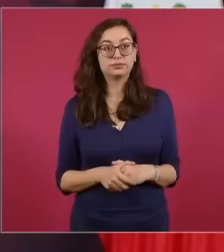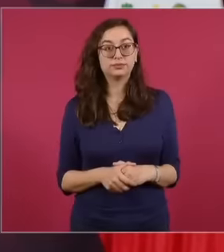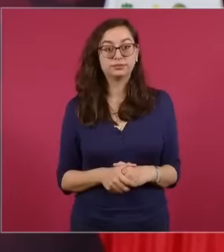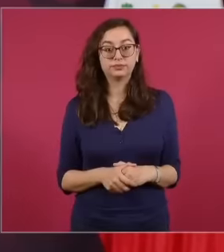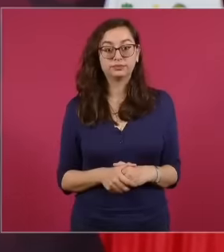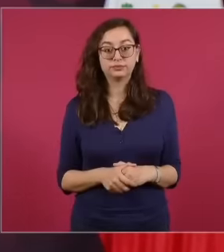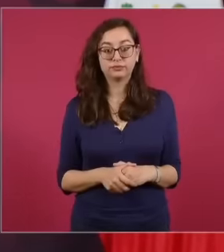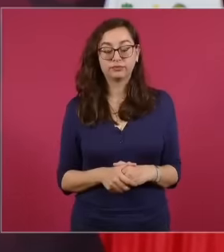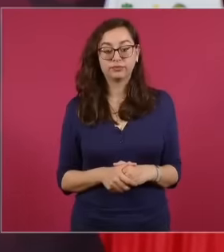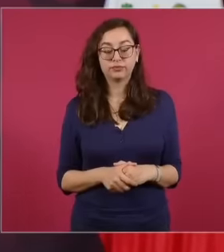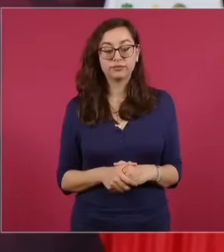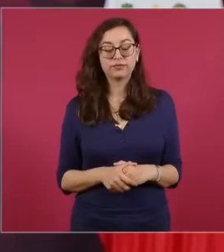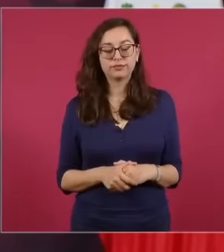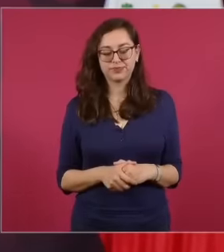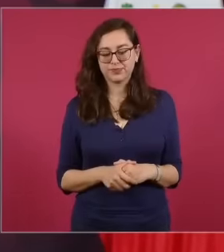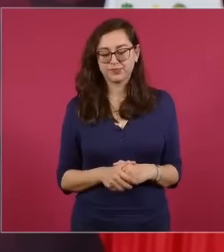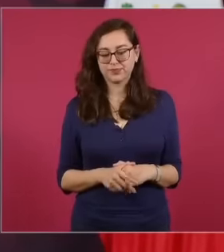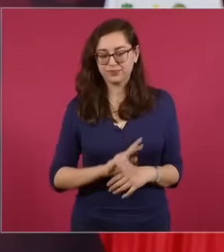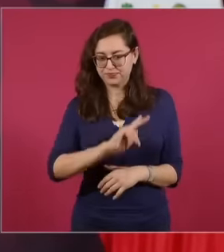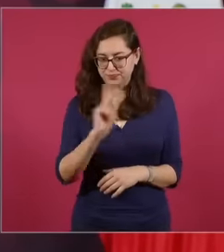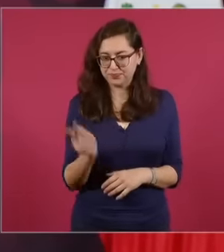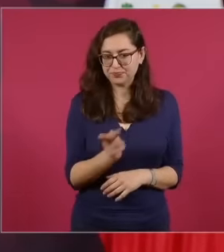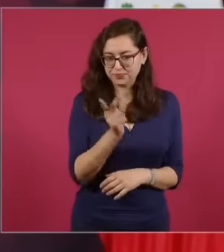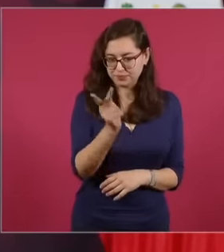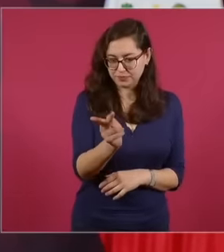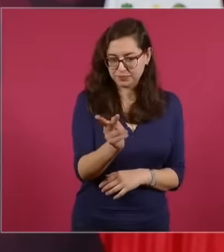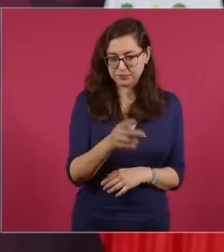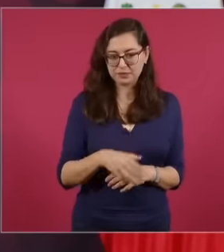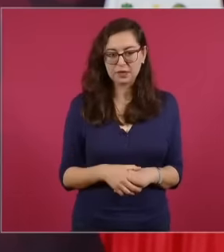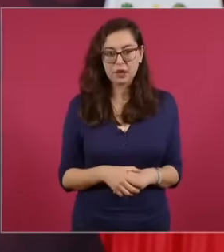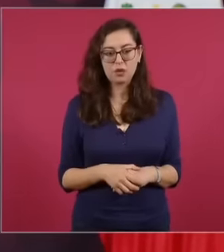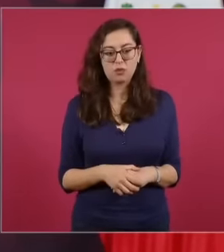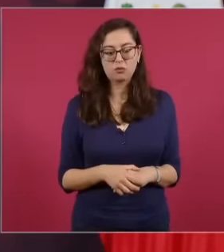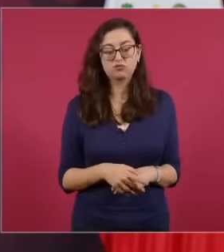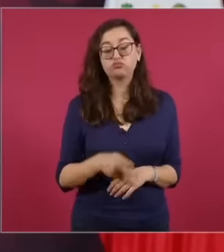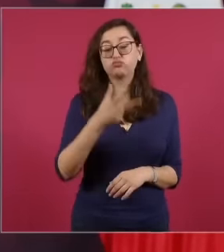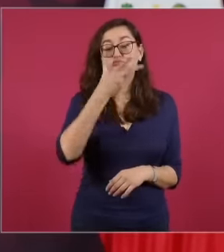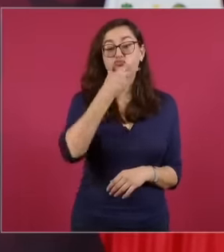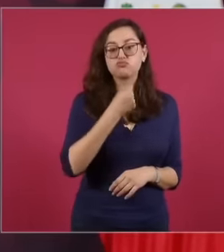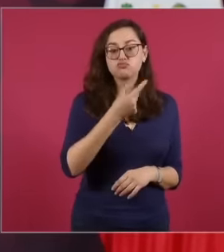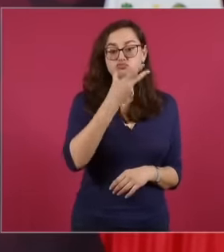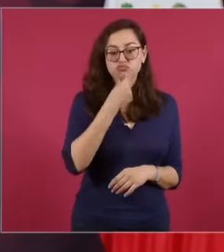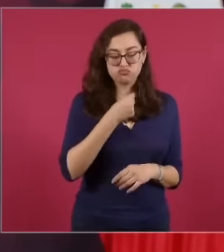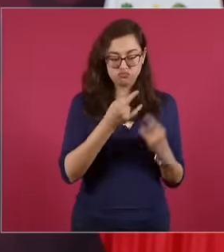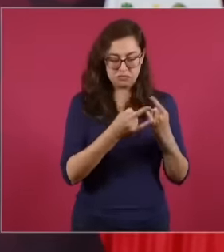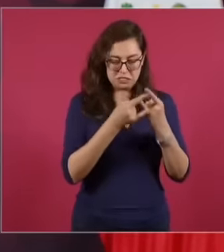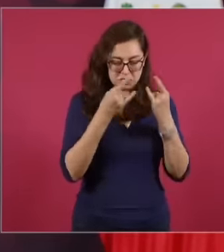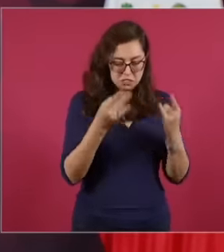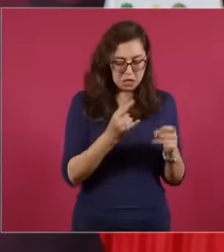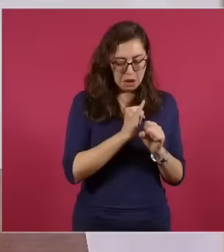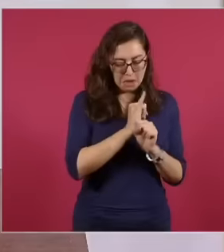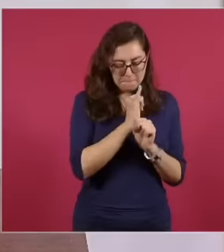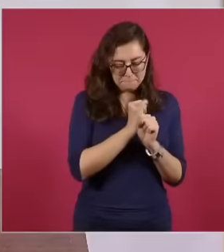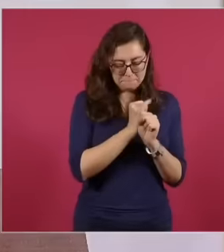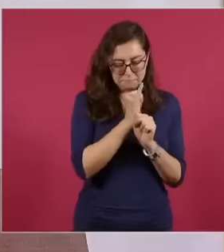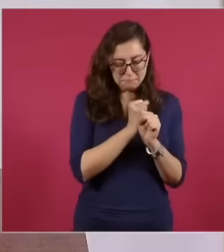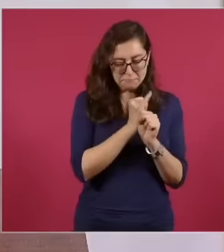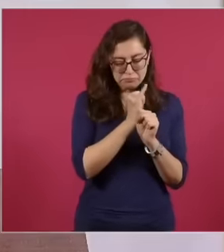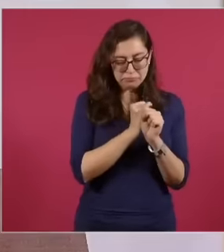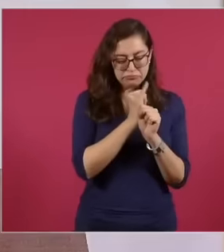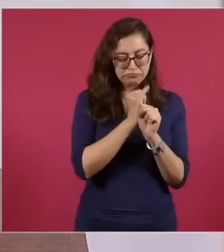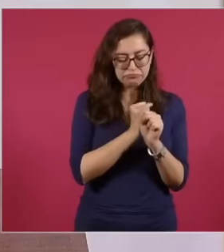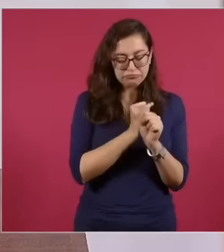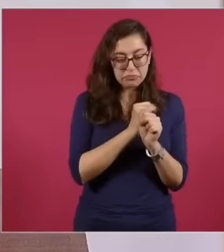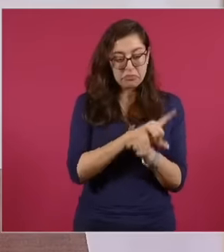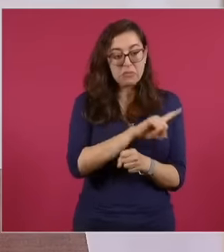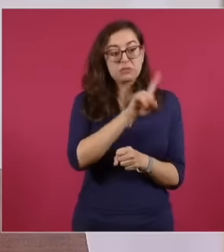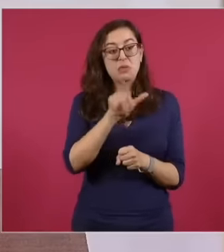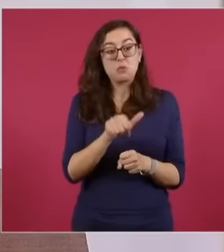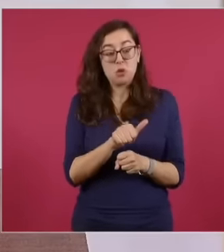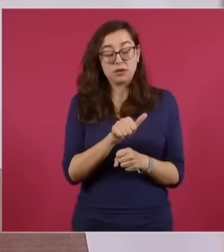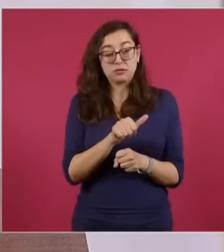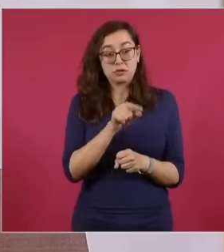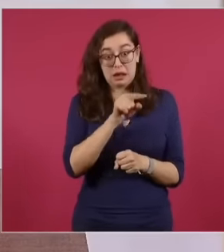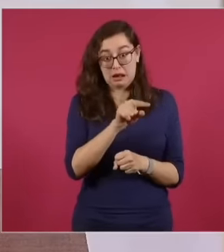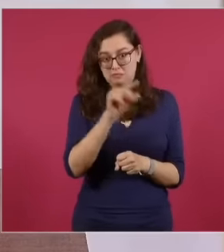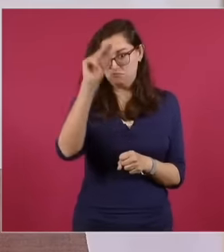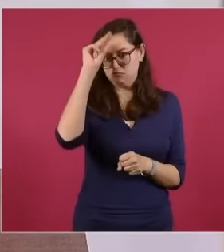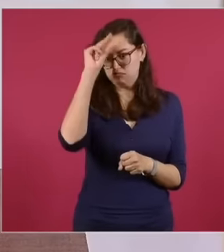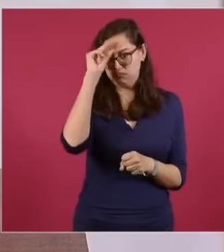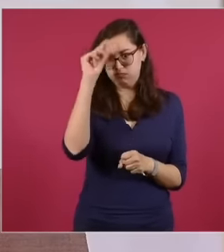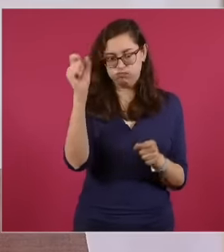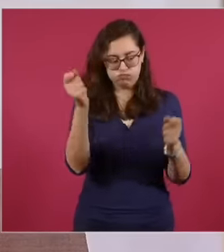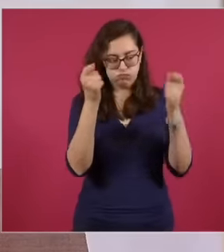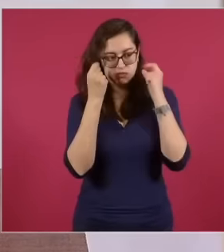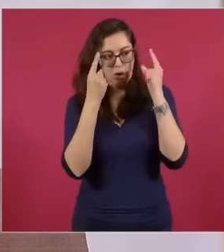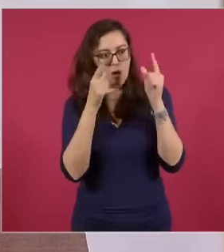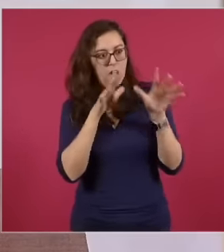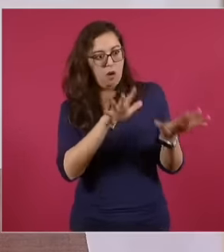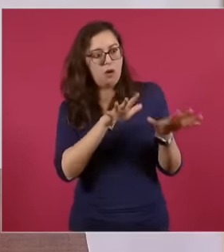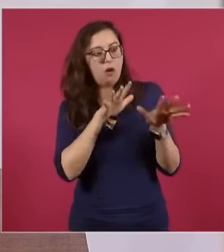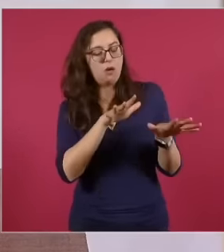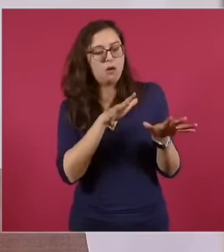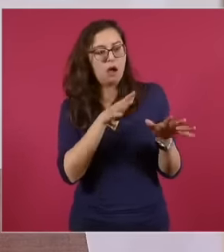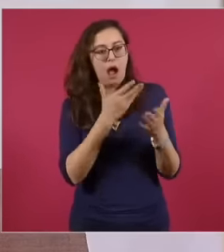historian be when he says that we are going to go from a Republic to a monarchy